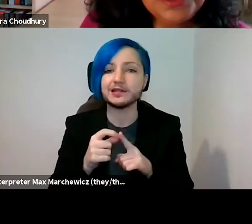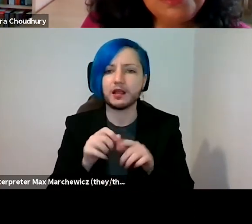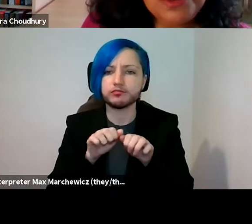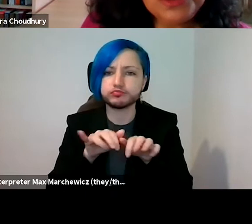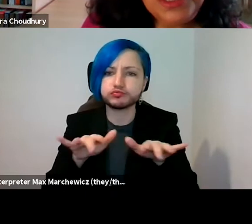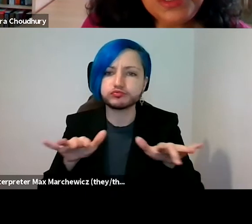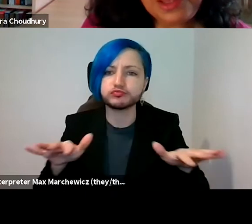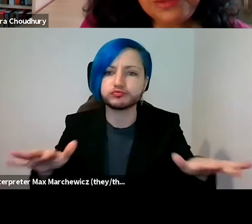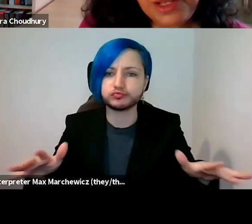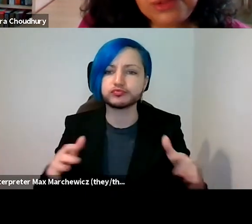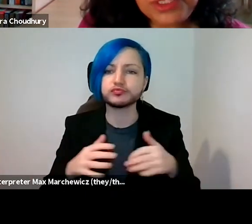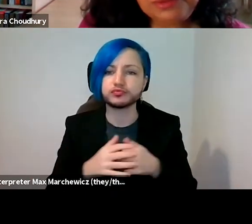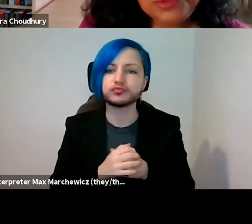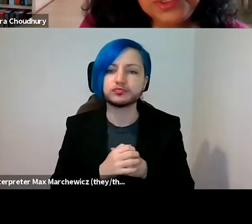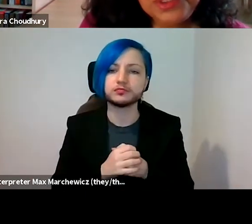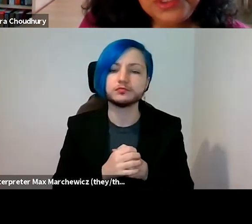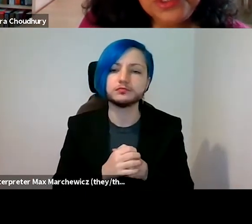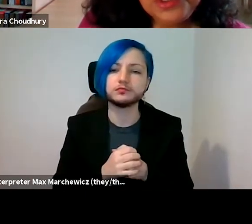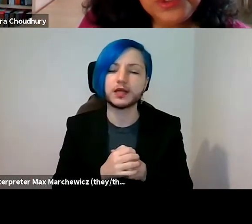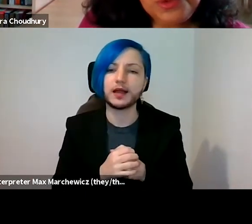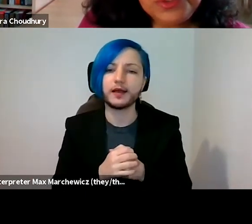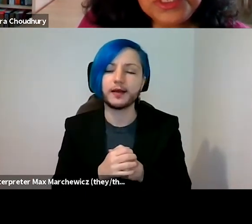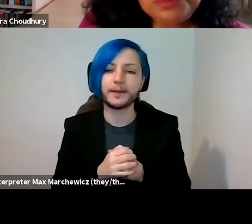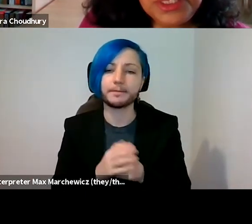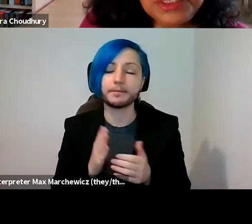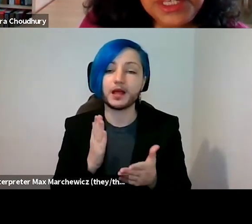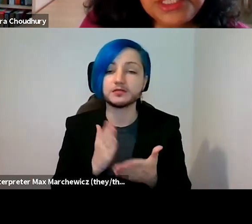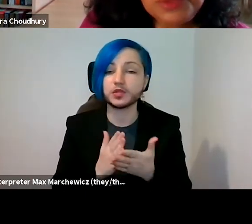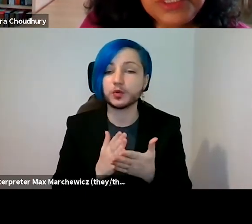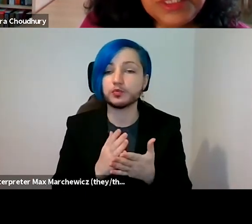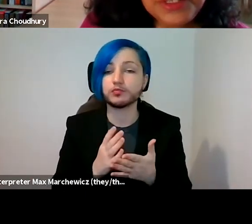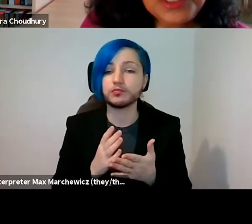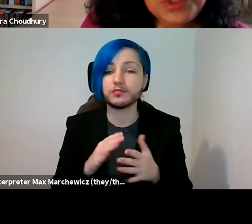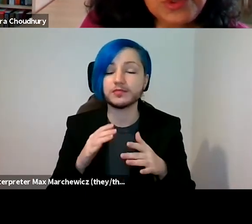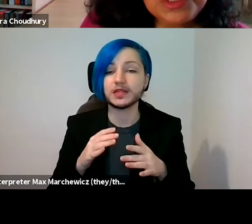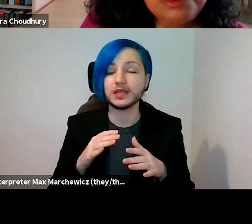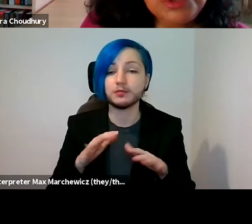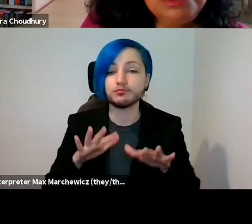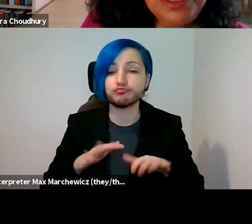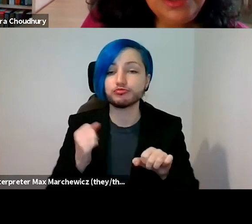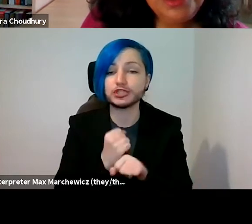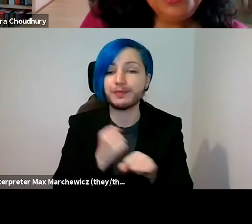with a somewhat easy outcome, that all British-made cashmere styles shawls came to be